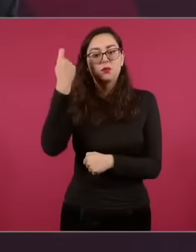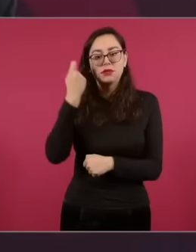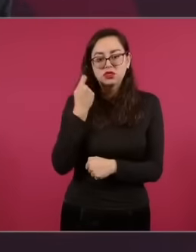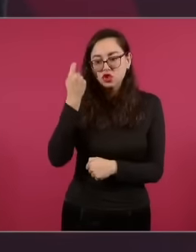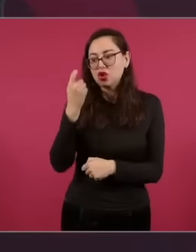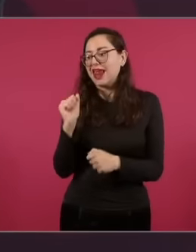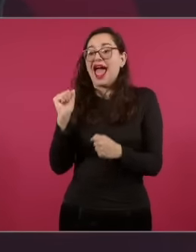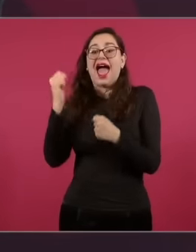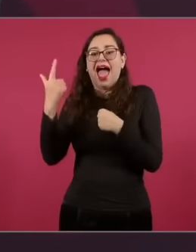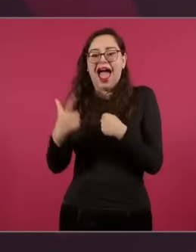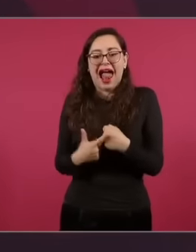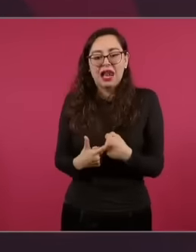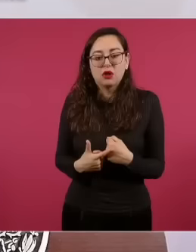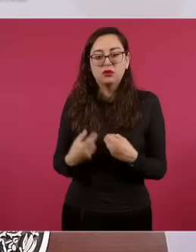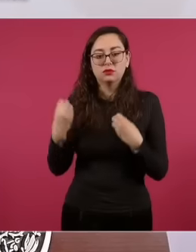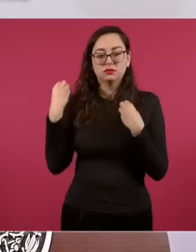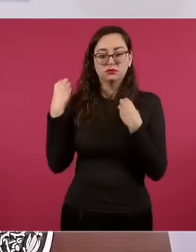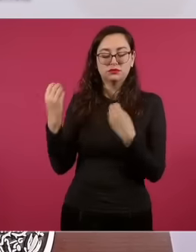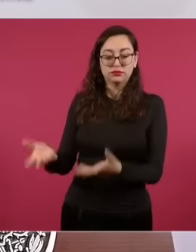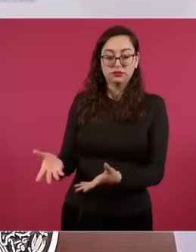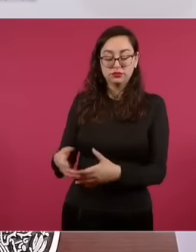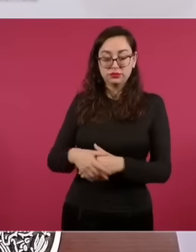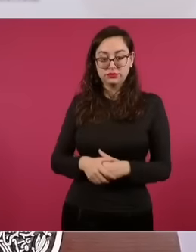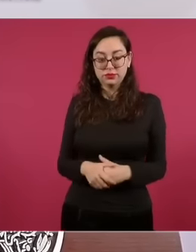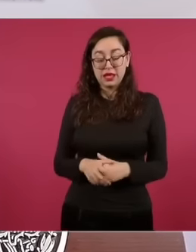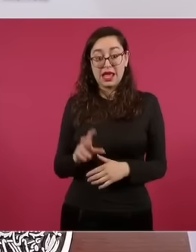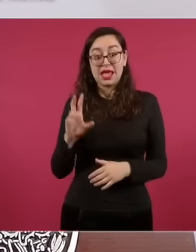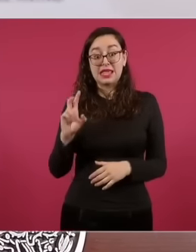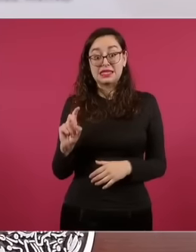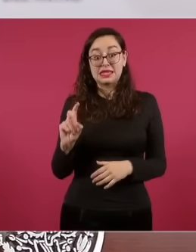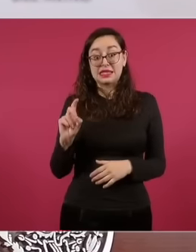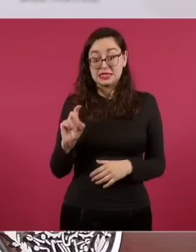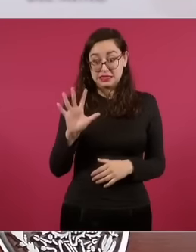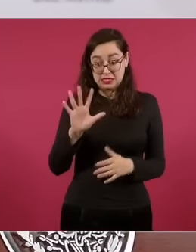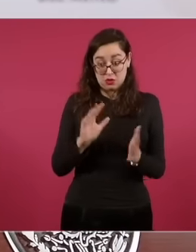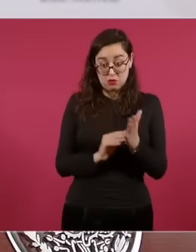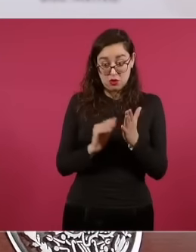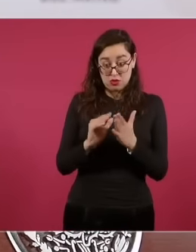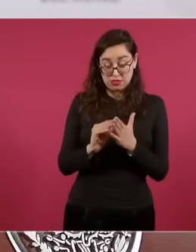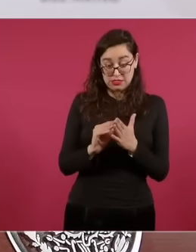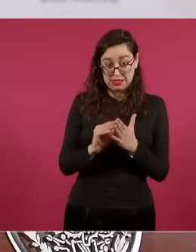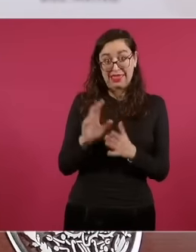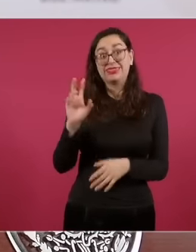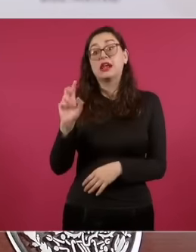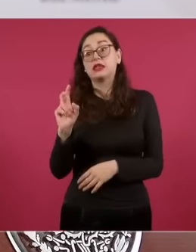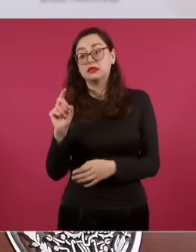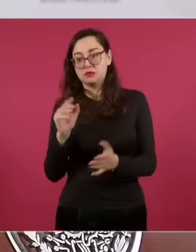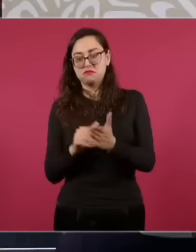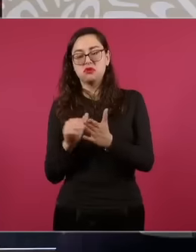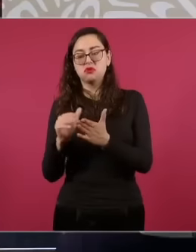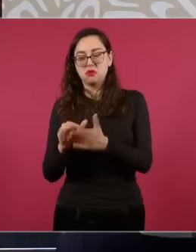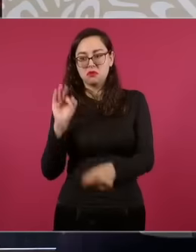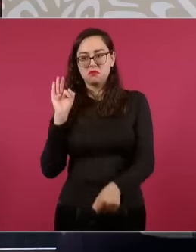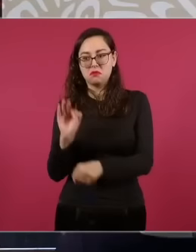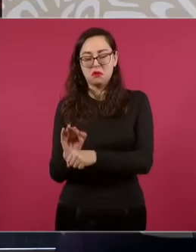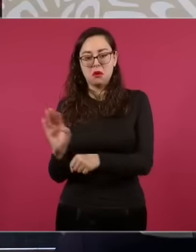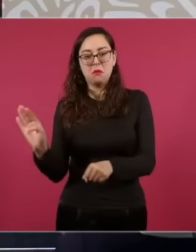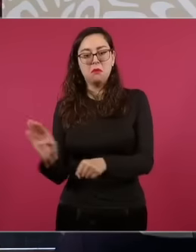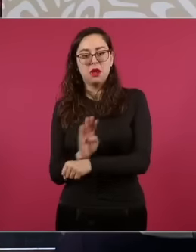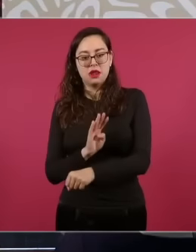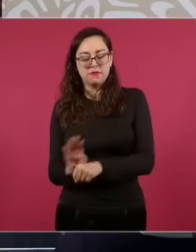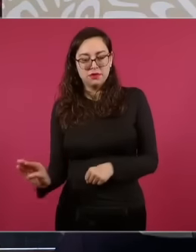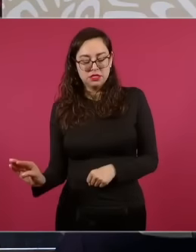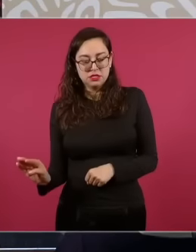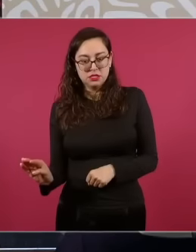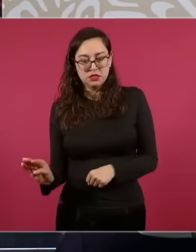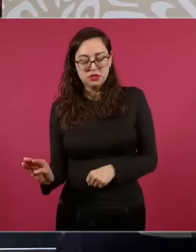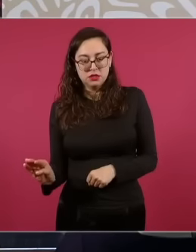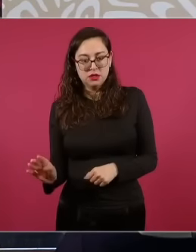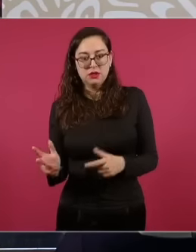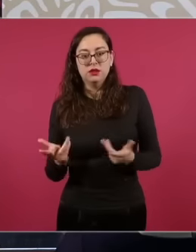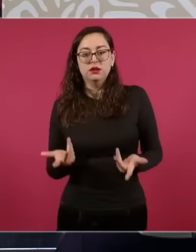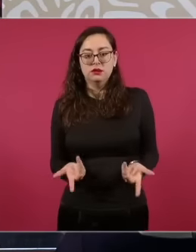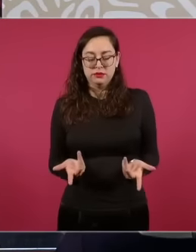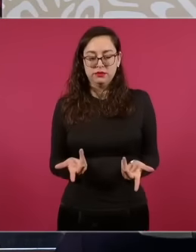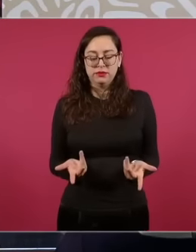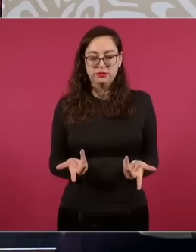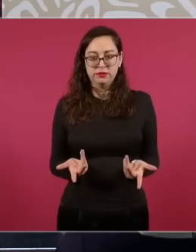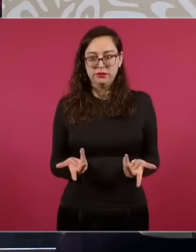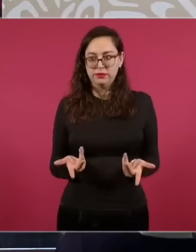budget, yes From 35 to 30 million of the 35 of us benefit directly from the